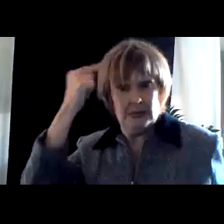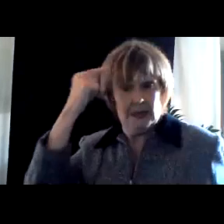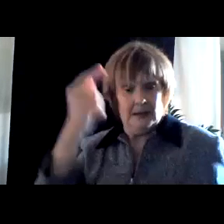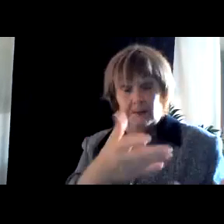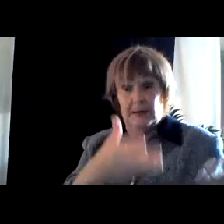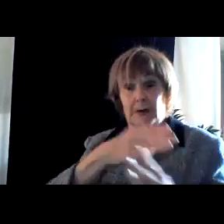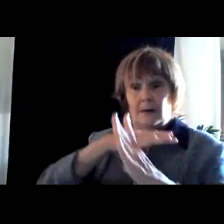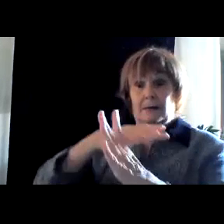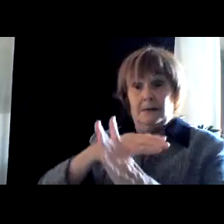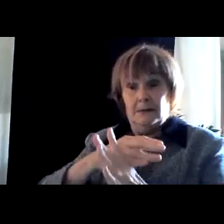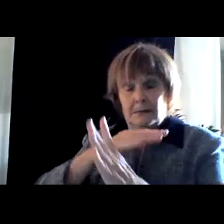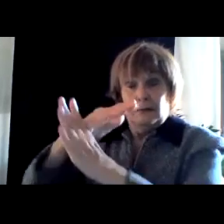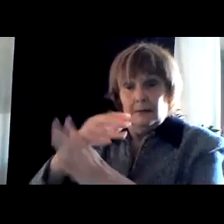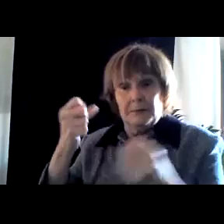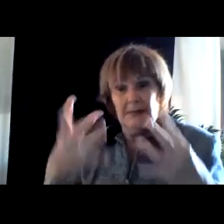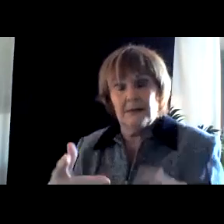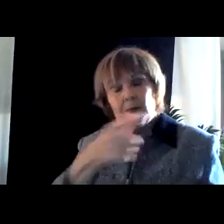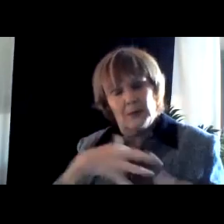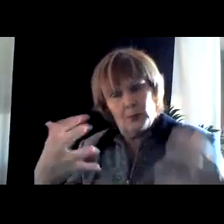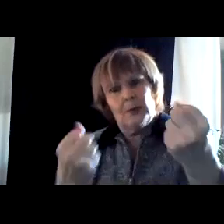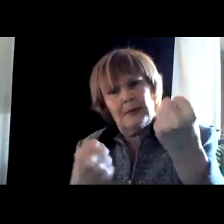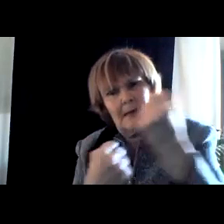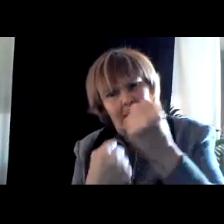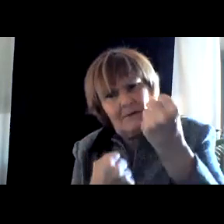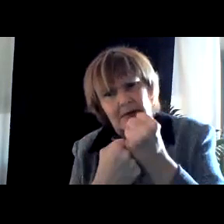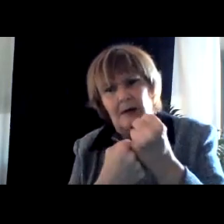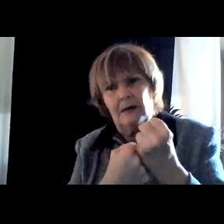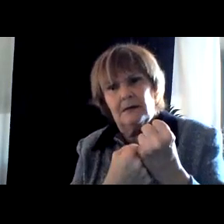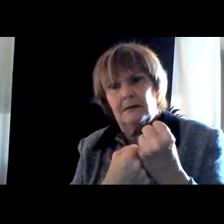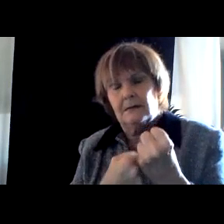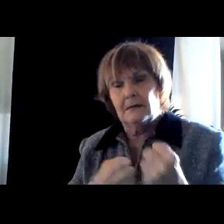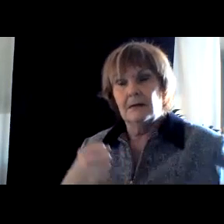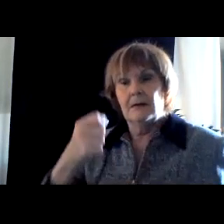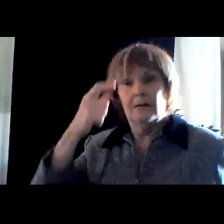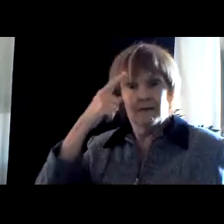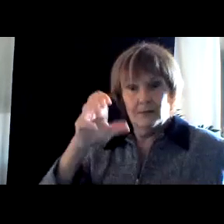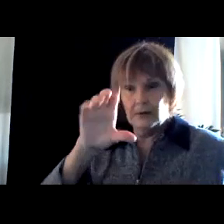We wanna advocate against climate gentrification. So this may happen